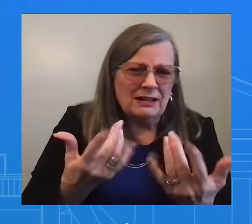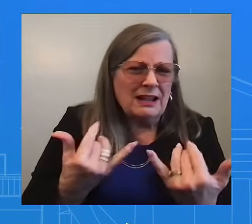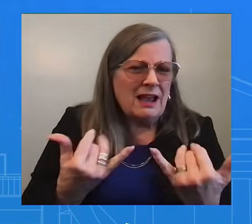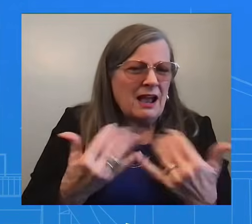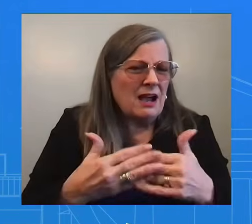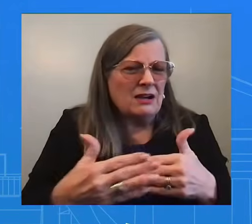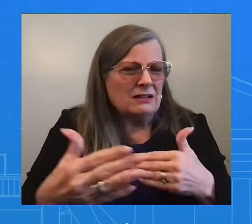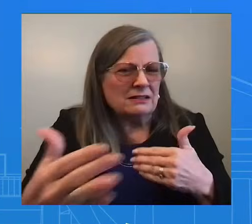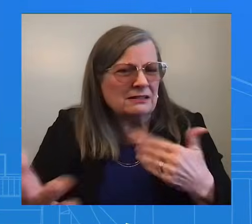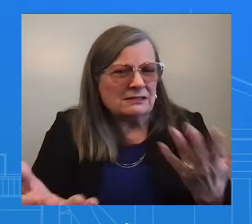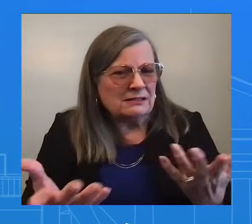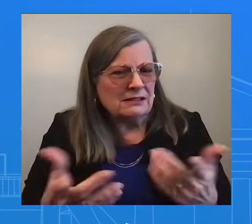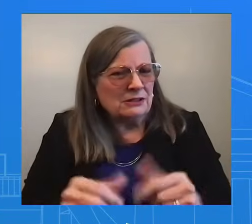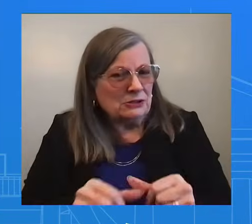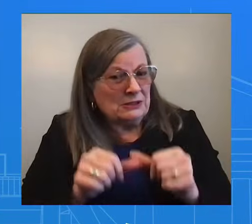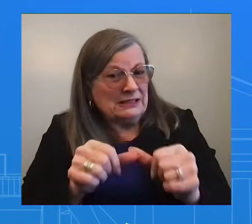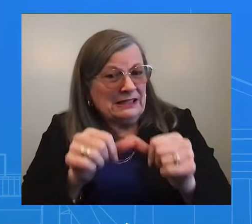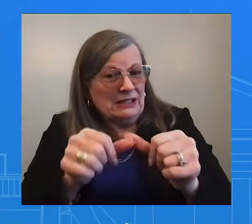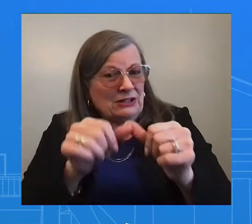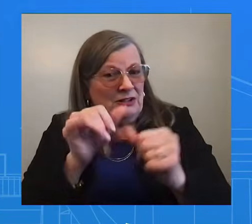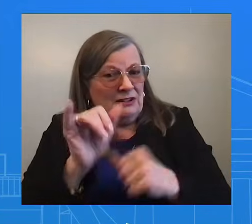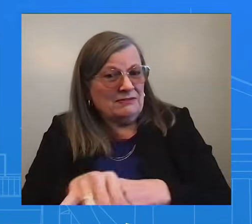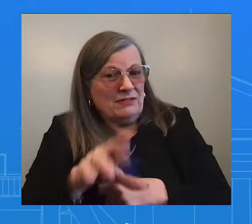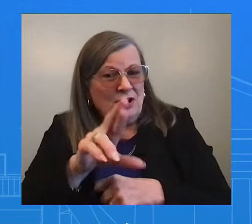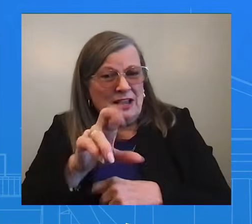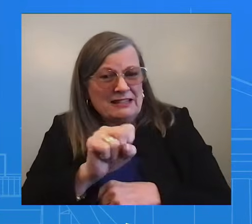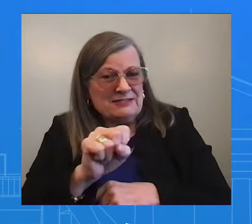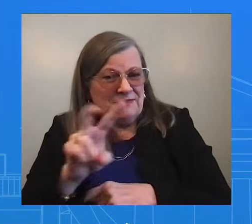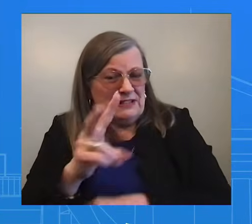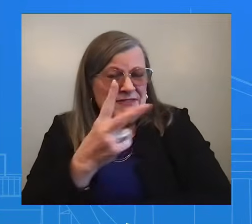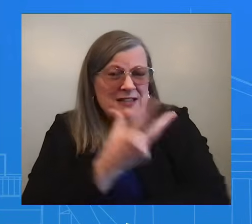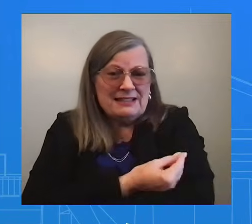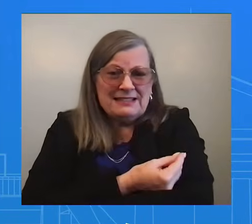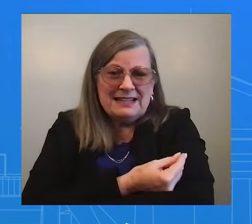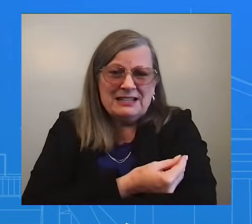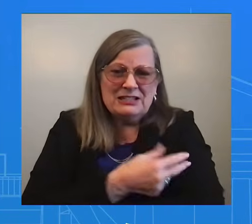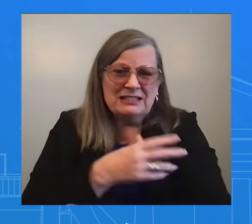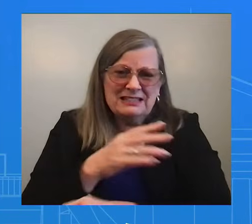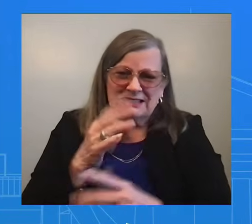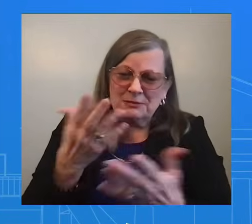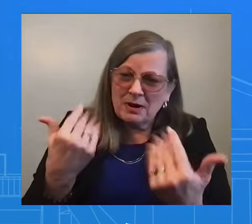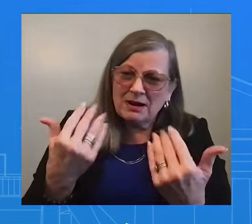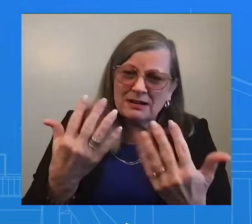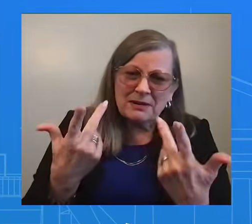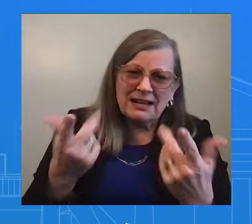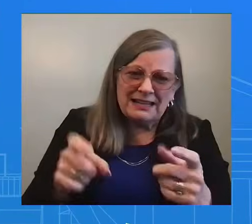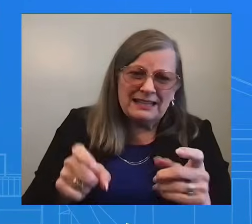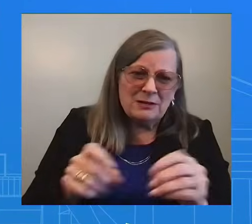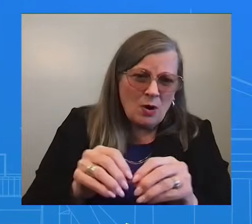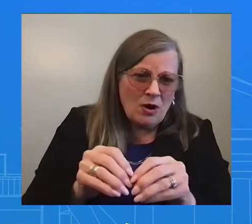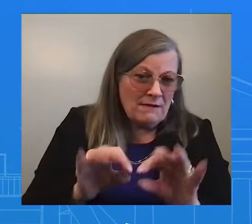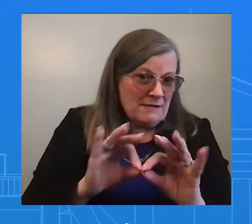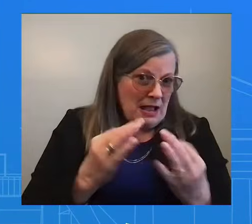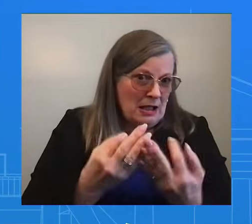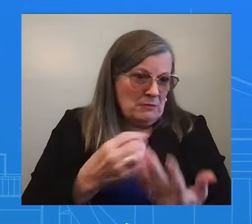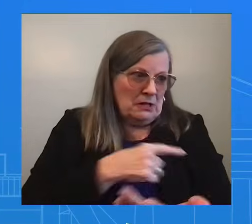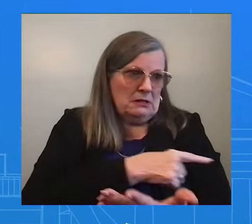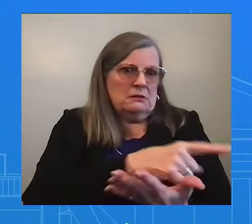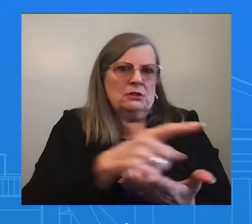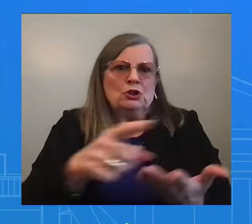the RSV vaccinations that families need. It is important. Families should have access. It is critical for families to have access to RSV shots.